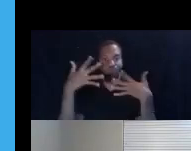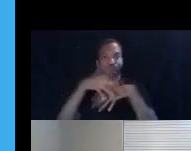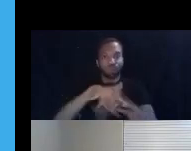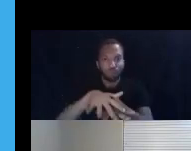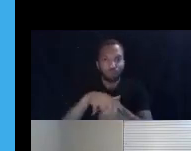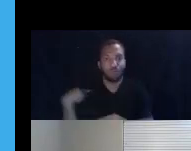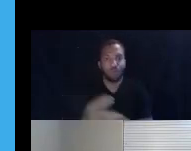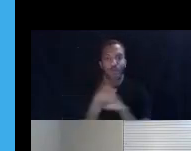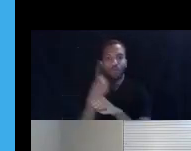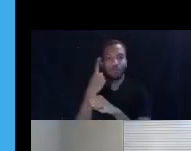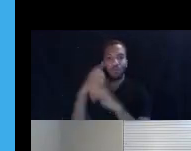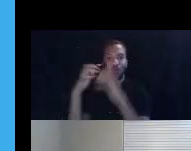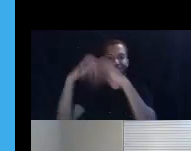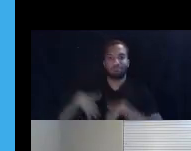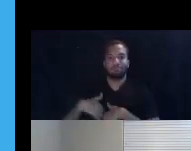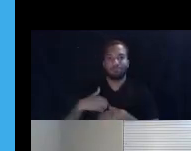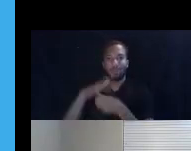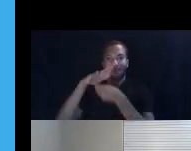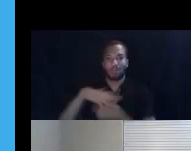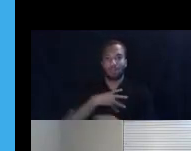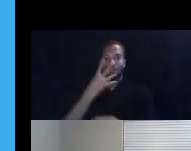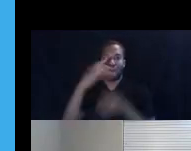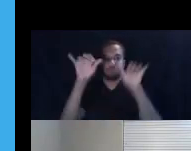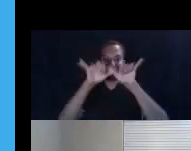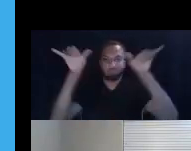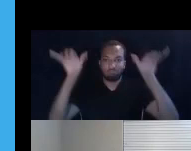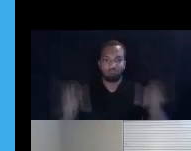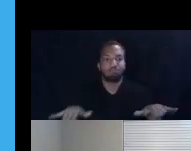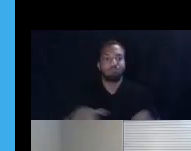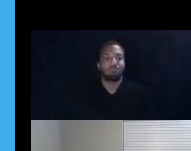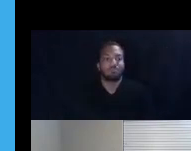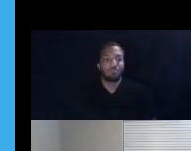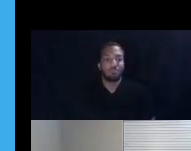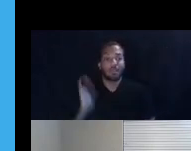are able to lead fulfilling and healthy lives, however they choose. And we do this through three bodies of work.